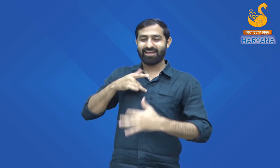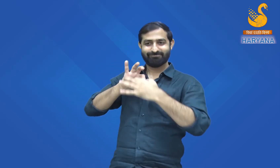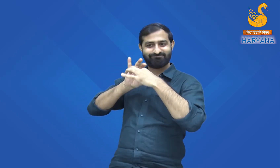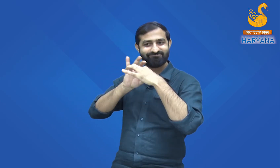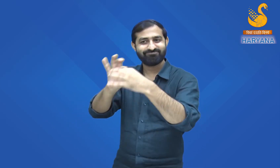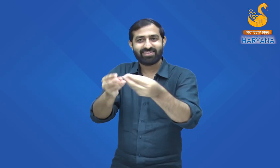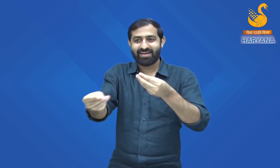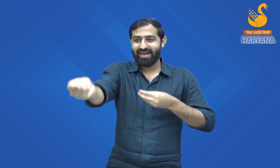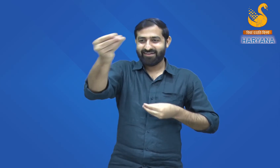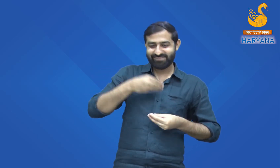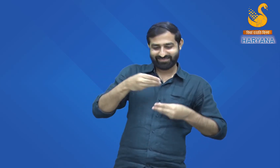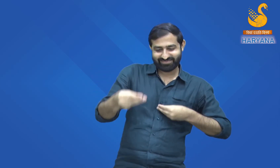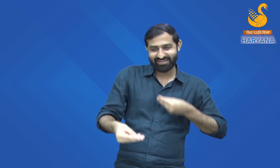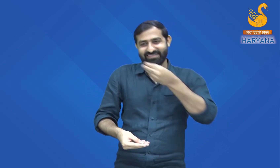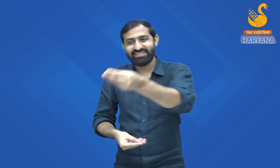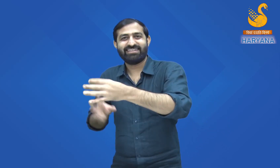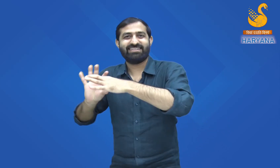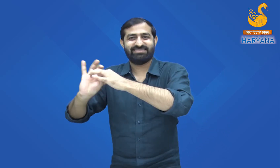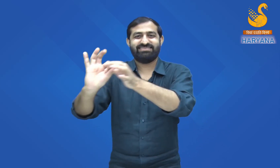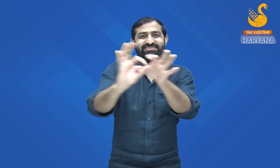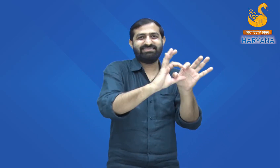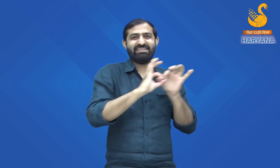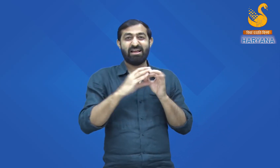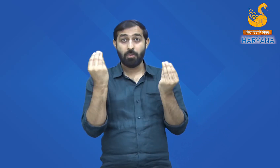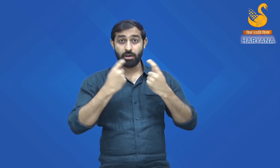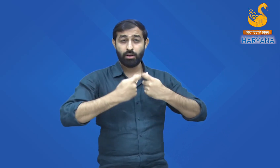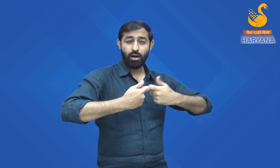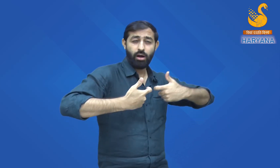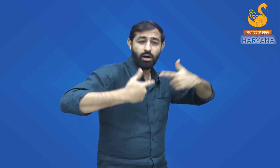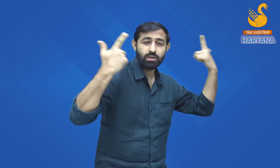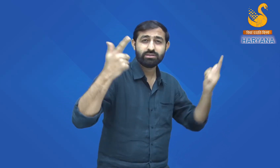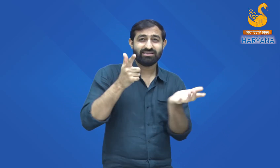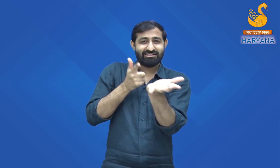ideas, thoughts and emotions whether they are rich or poor.